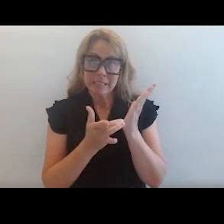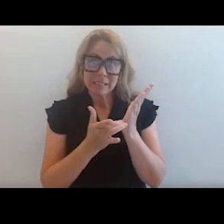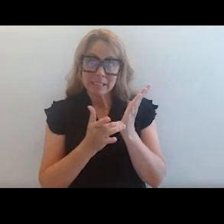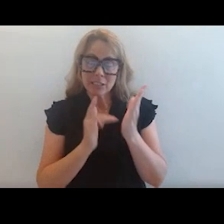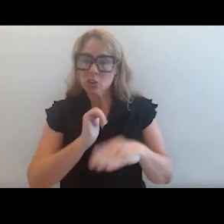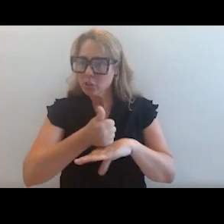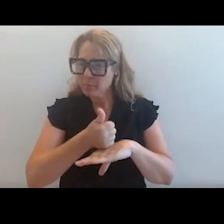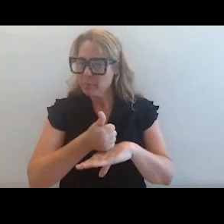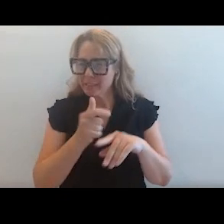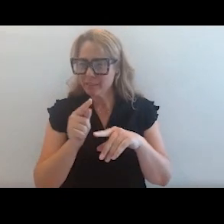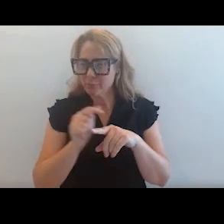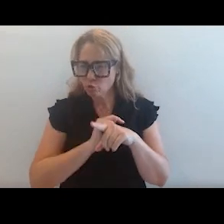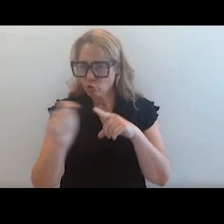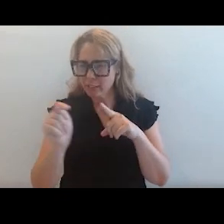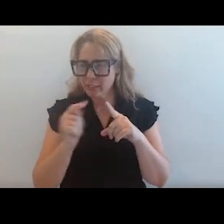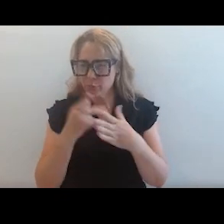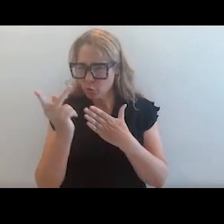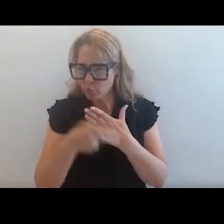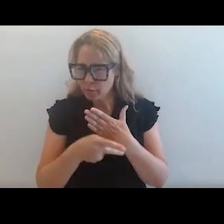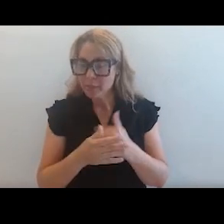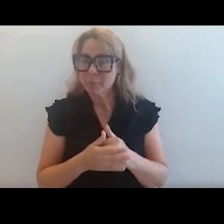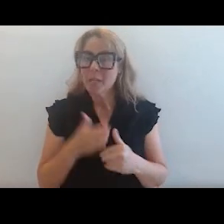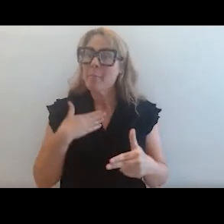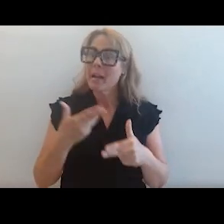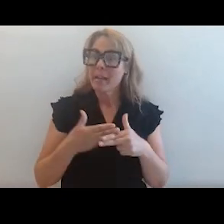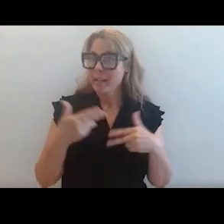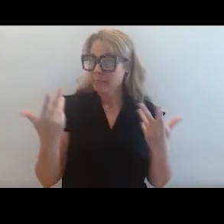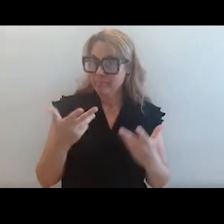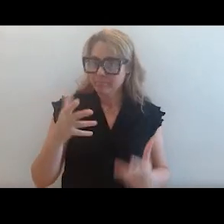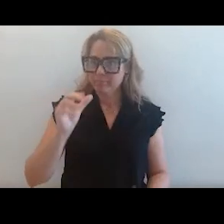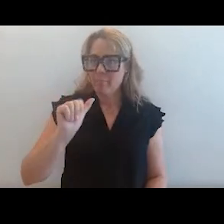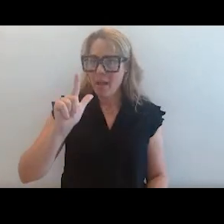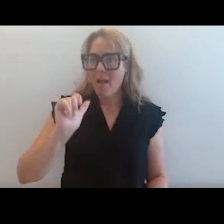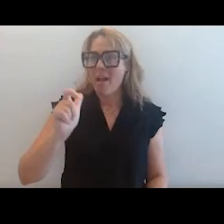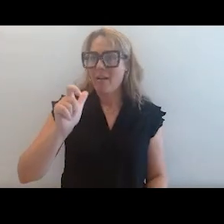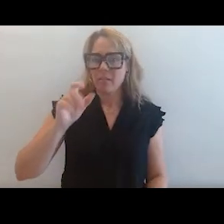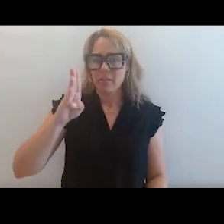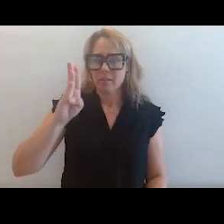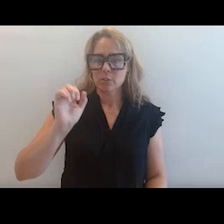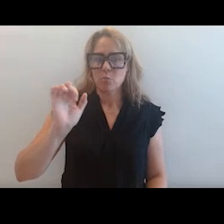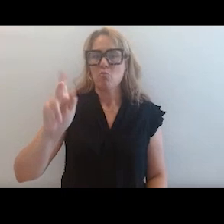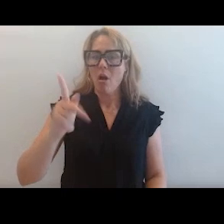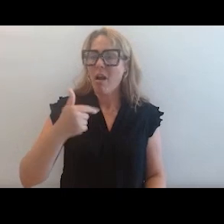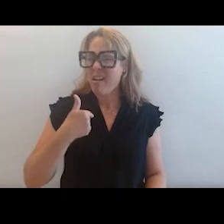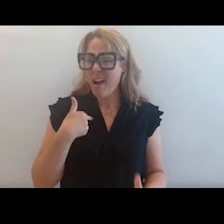Training Programs.” My name is Alex Brock and I’m a Technical Assistance Liaison for